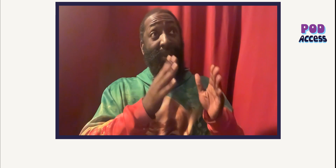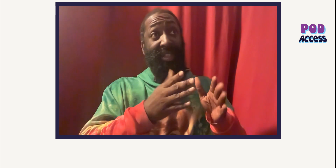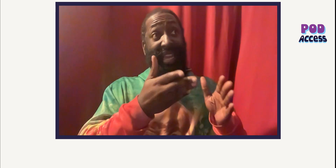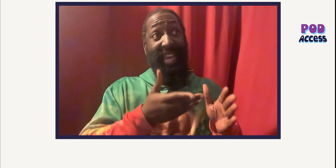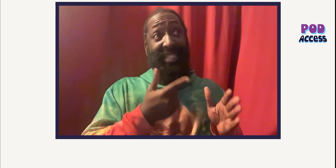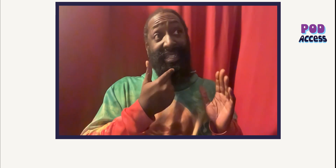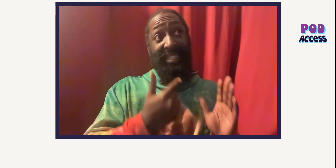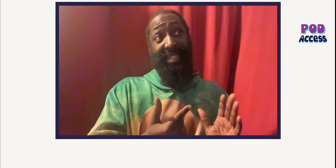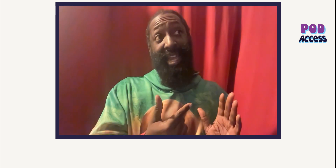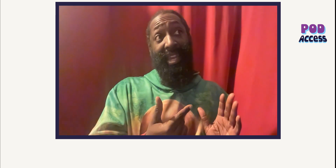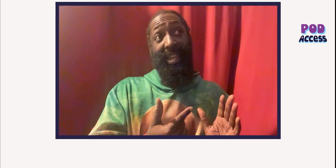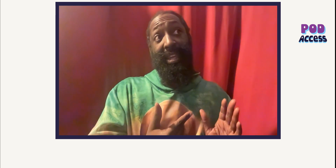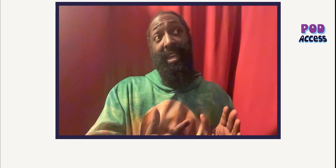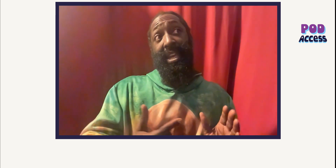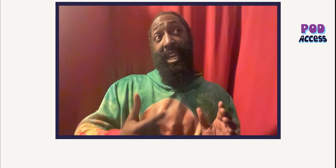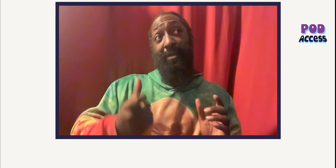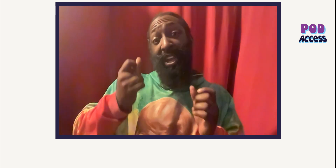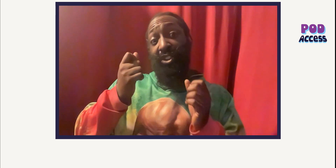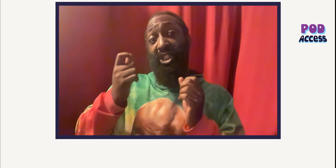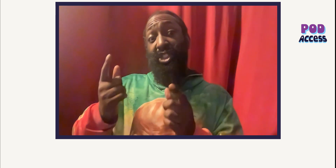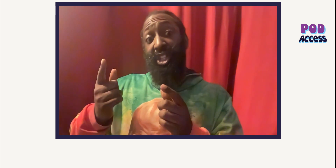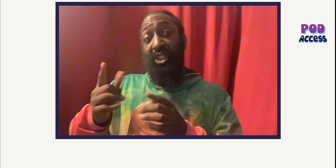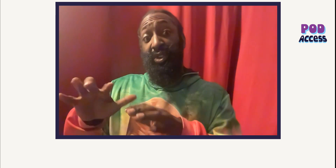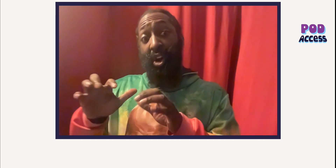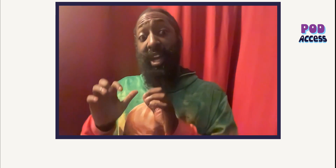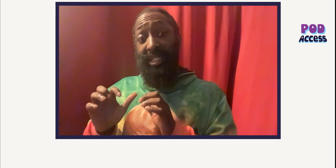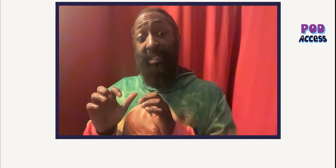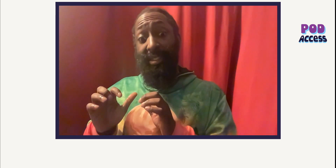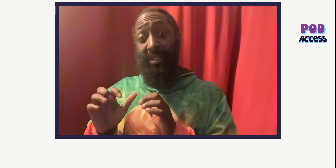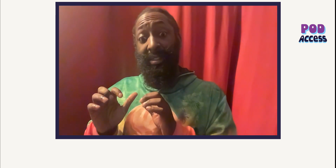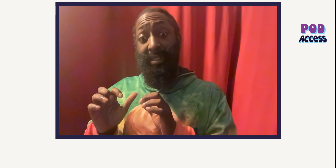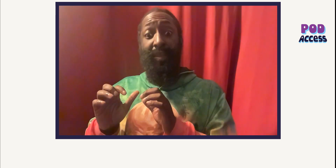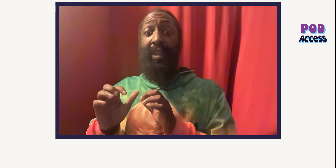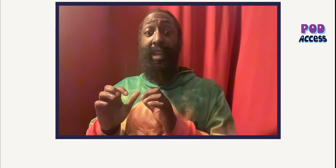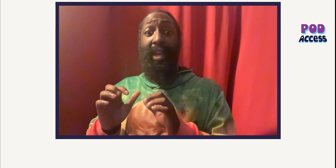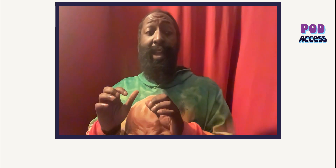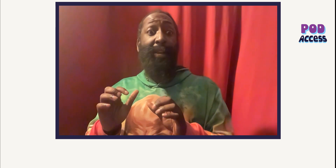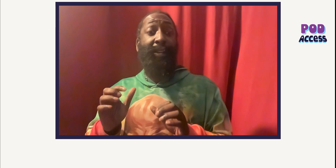what the guest is saying is being understood to the audience.